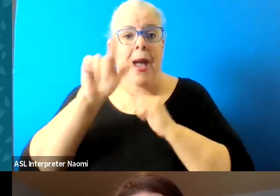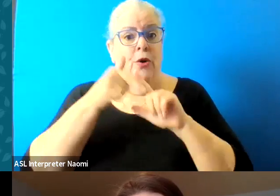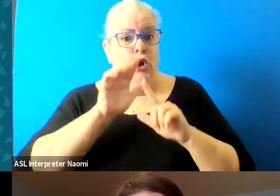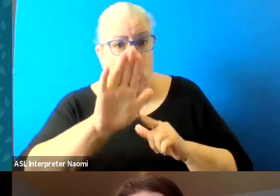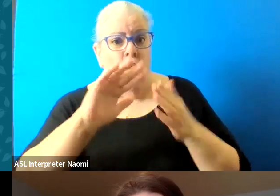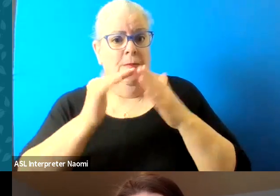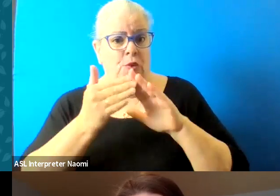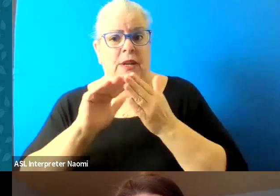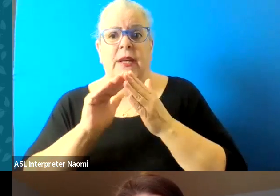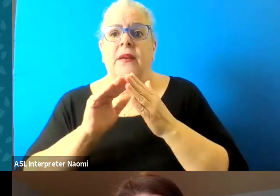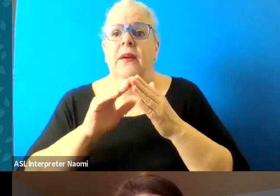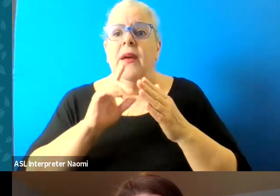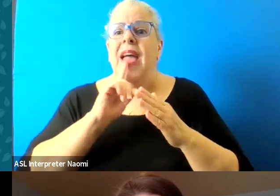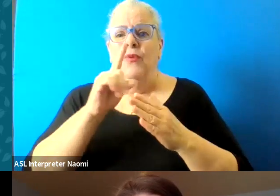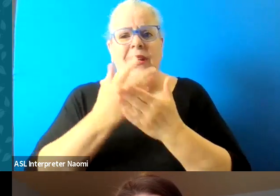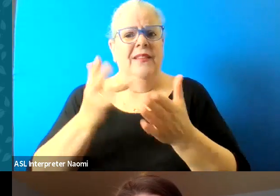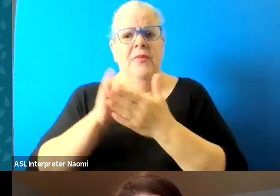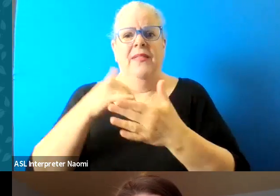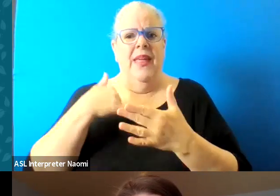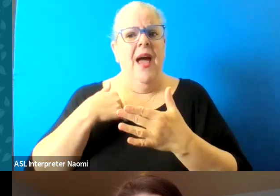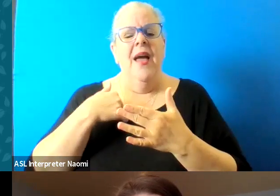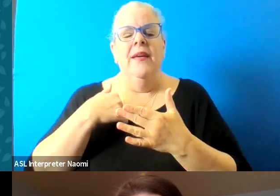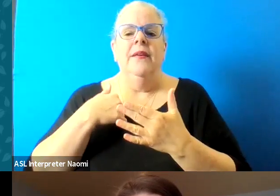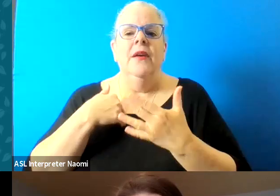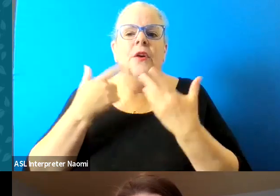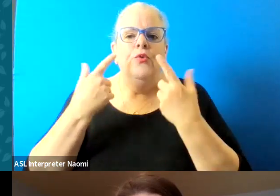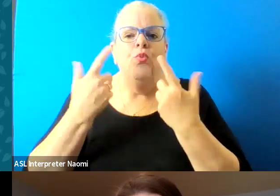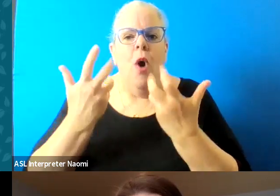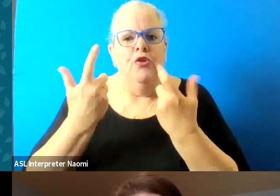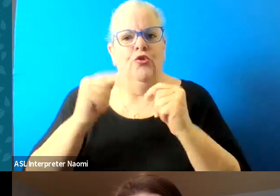And that's something that I would want to try to know how I can help more,